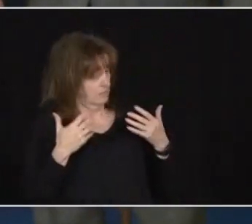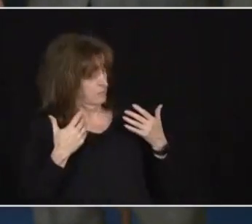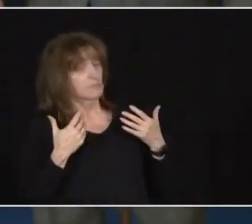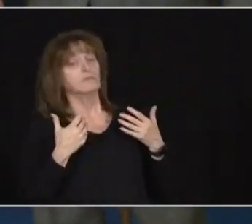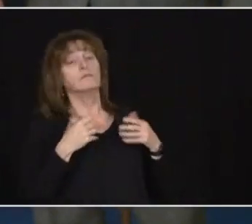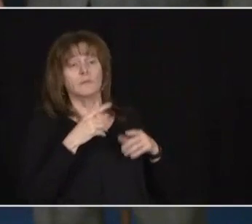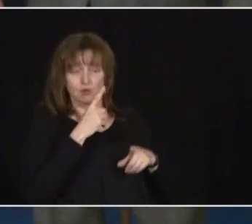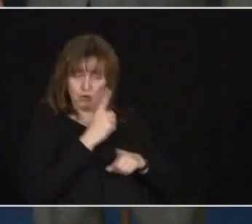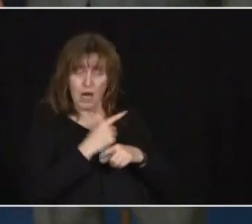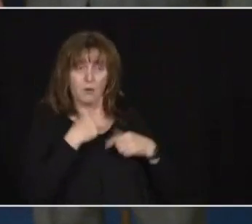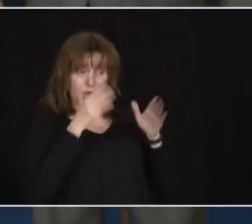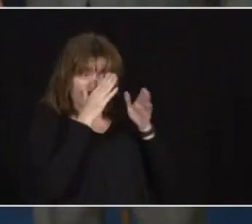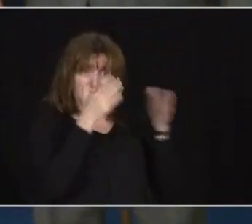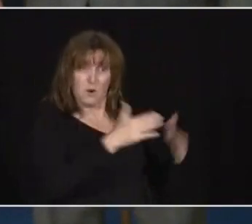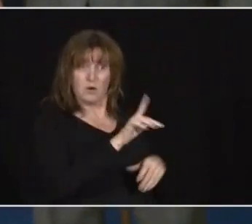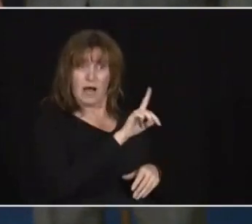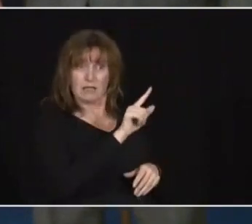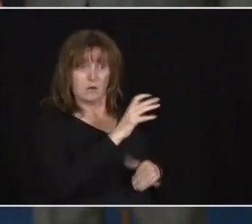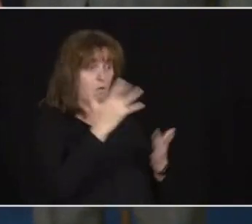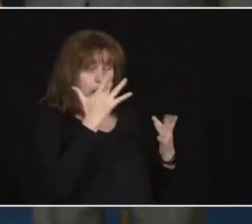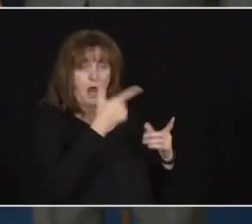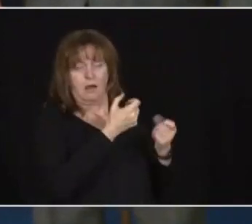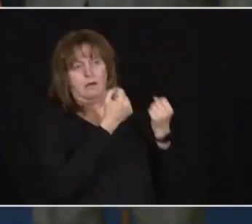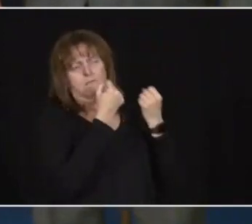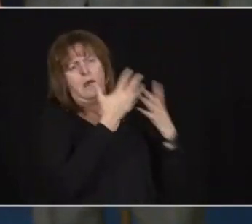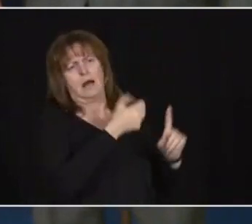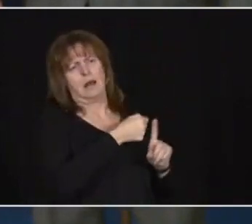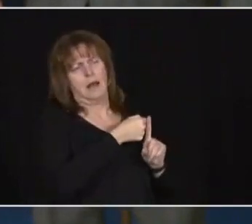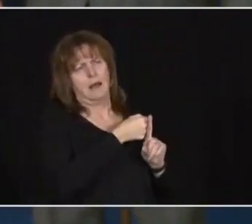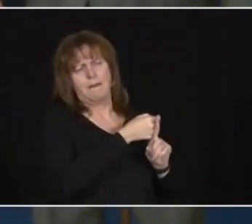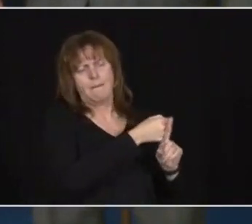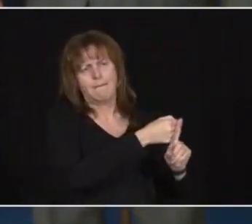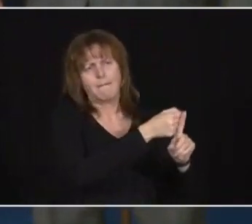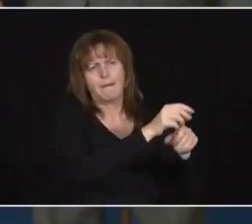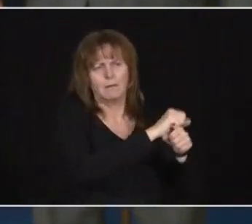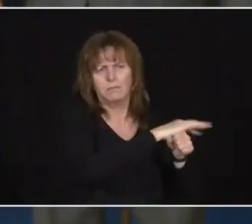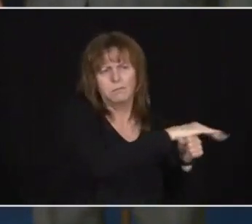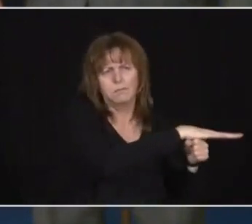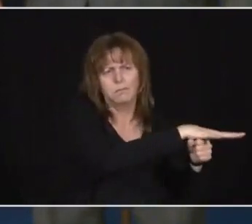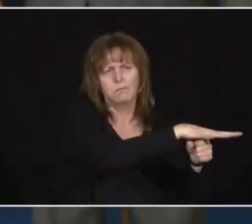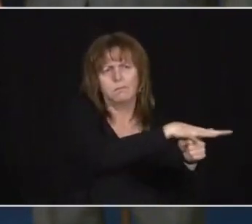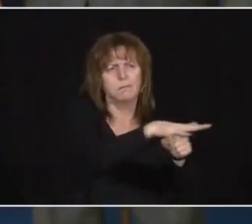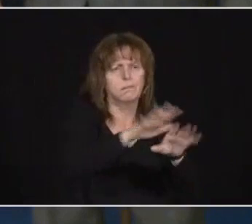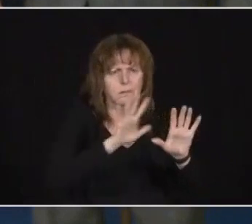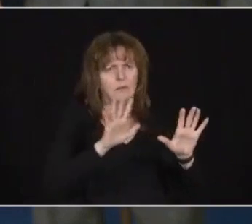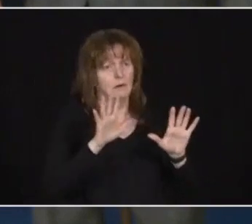homes because of the outbreak in so many of the homes. The information is available with respect